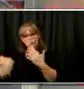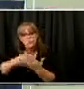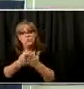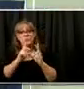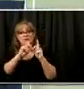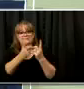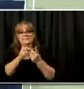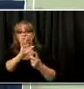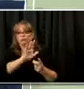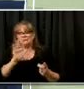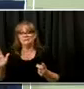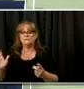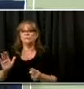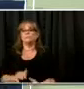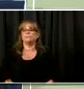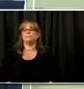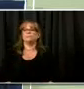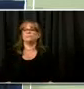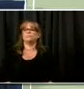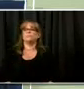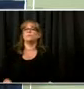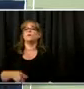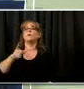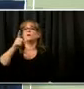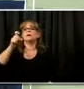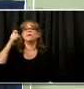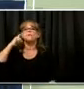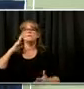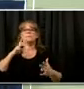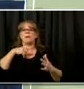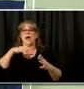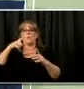Let me just bring it back to the kids. As someone who’s been deeply involved in education for